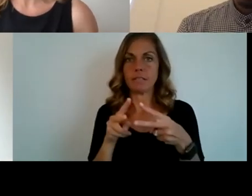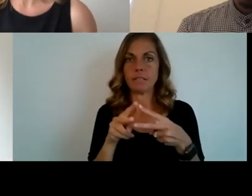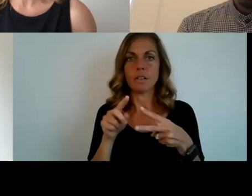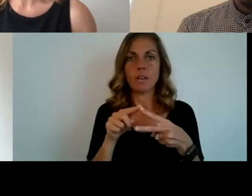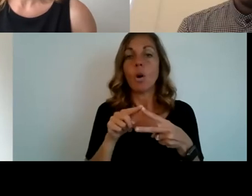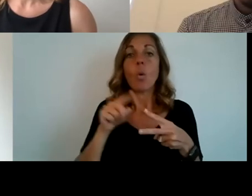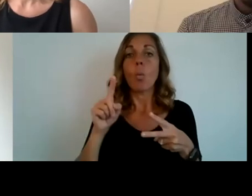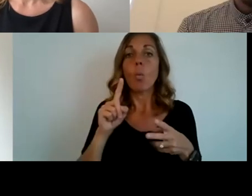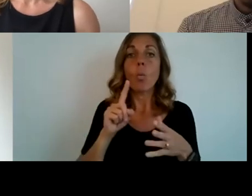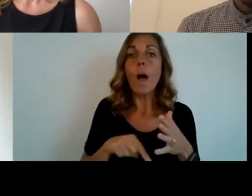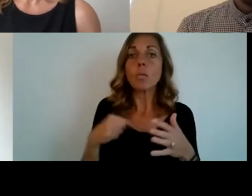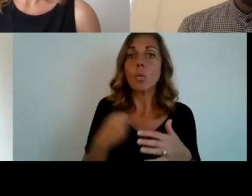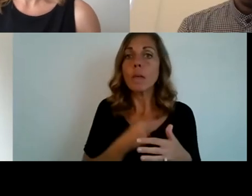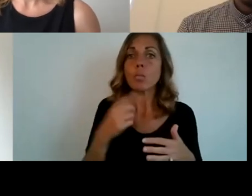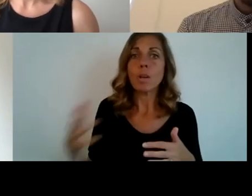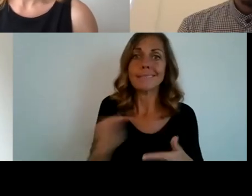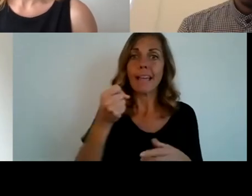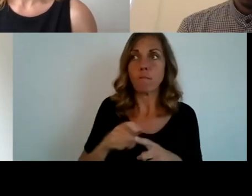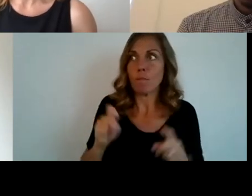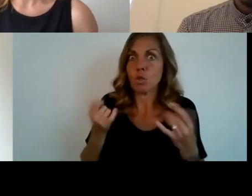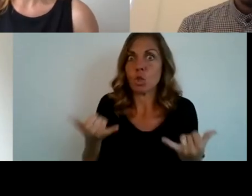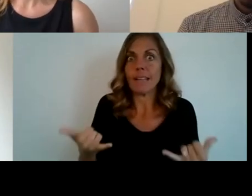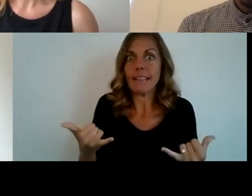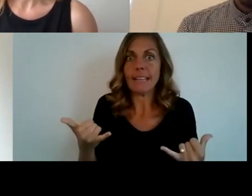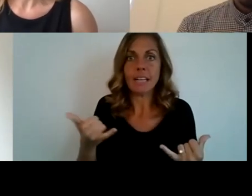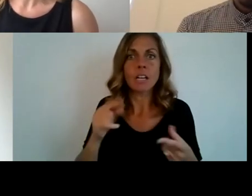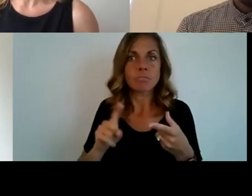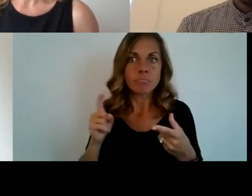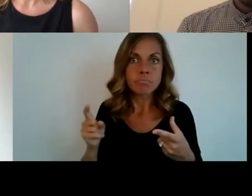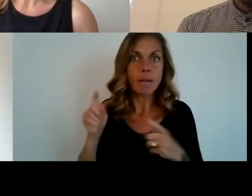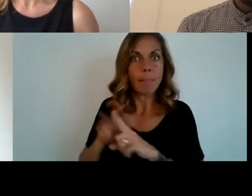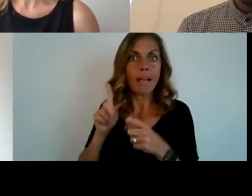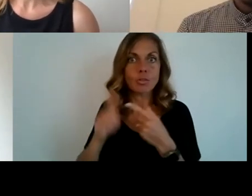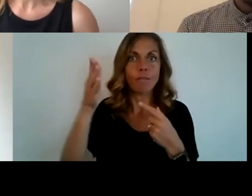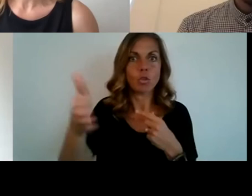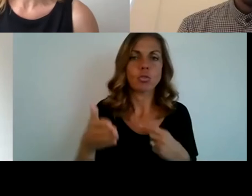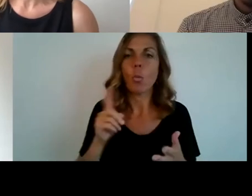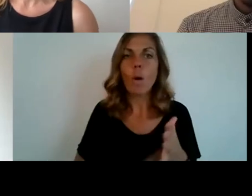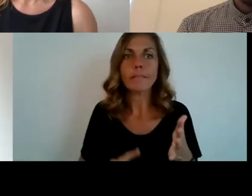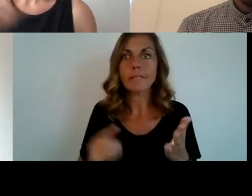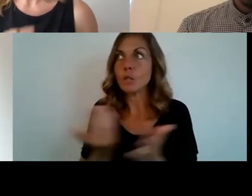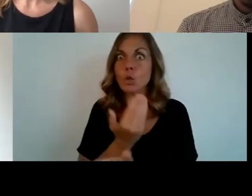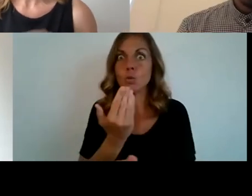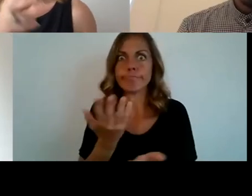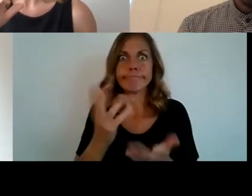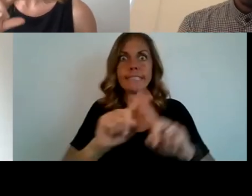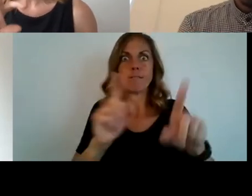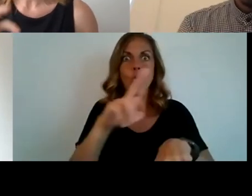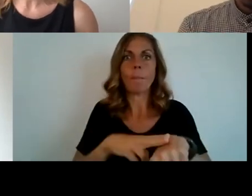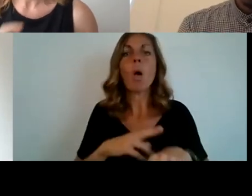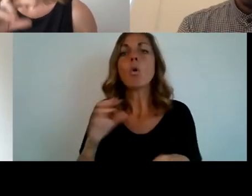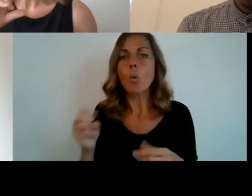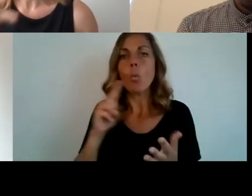the new different normal in the future? What are two things that we're that you think we'll